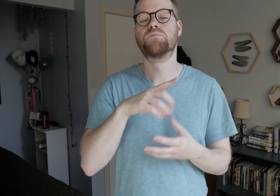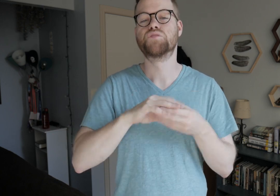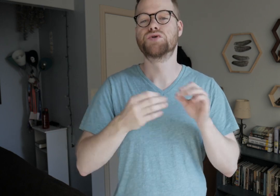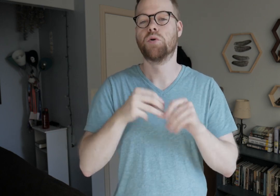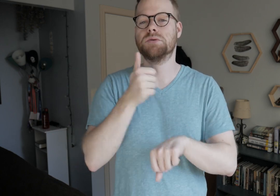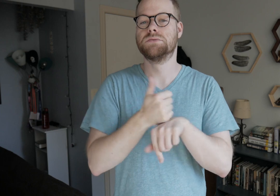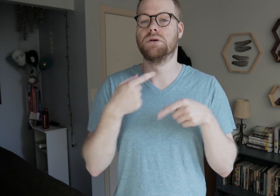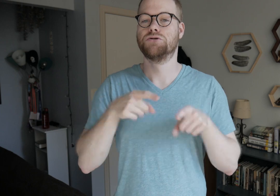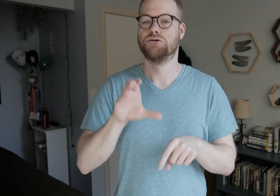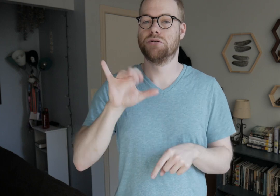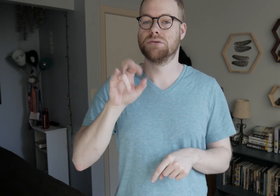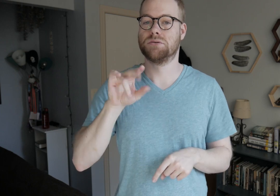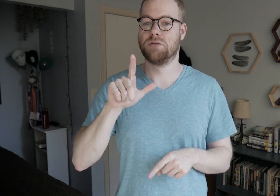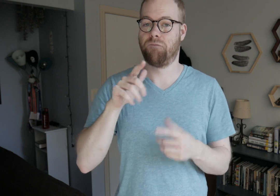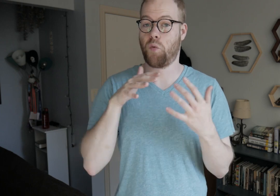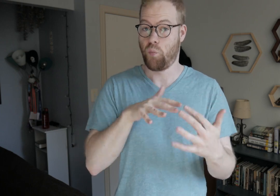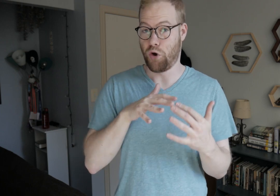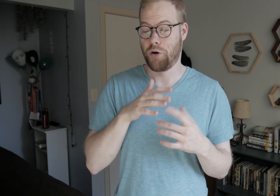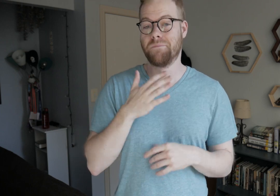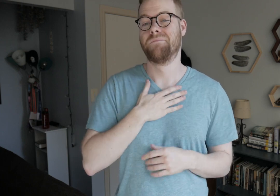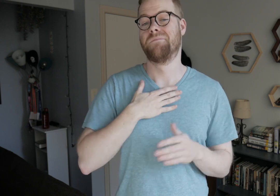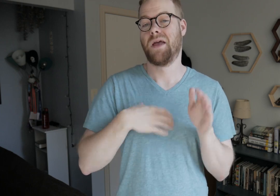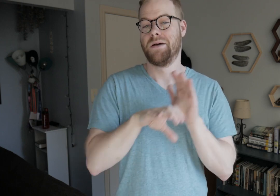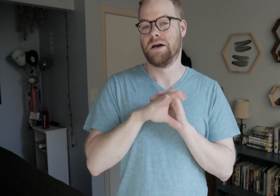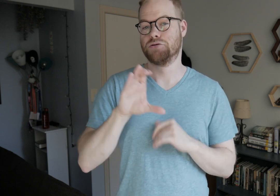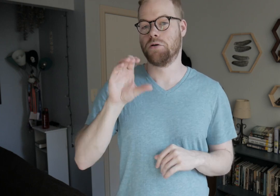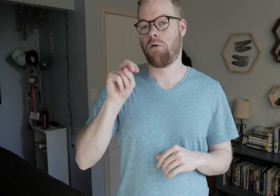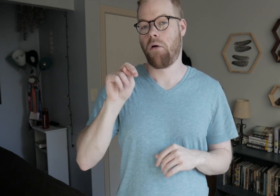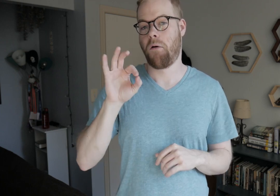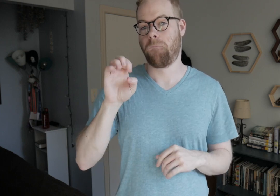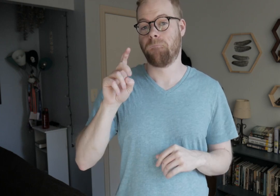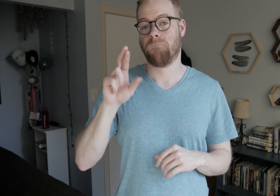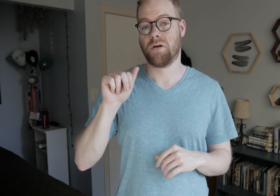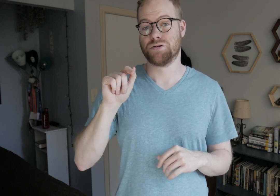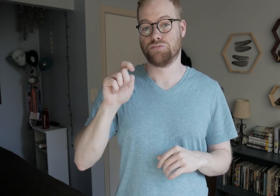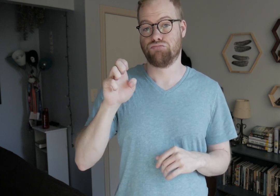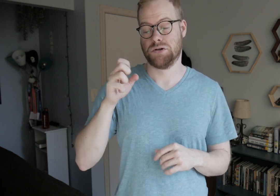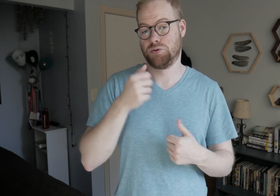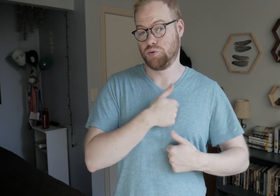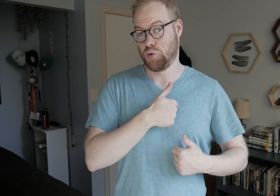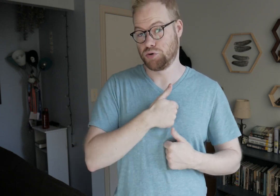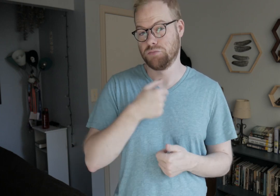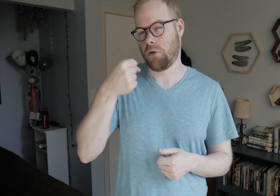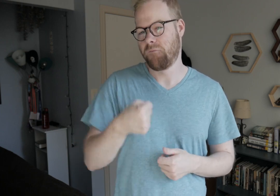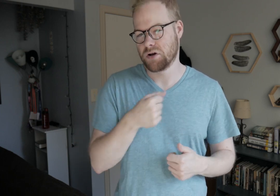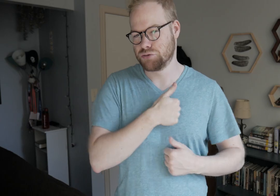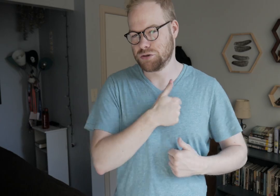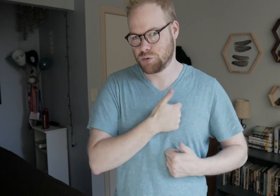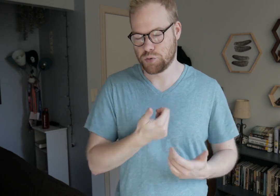This story is set during the Civil War, and my character was a Confederate soldier.